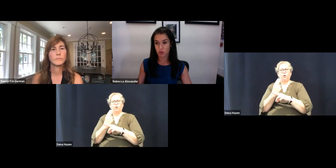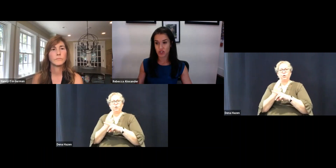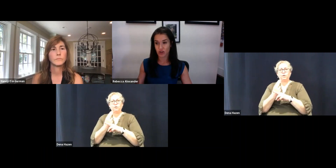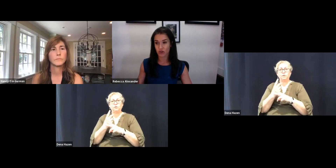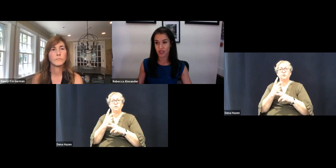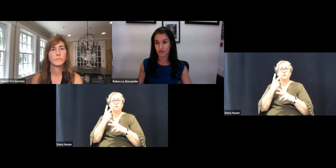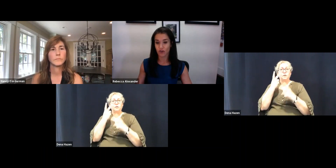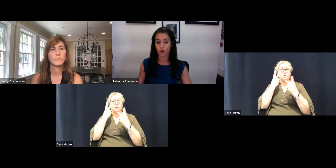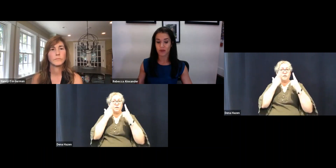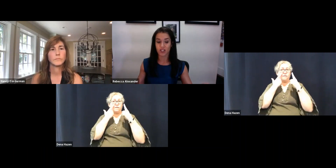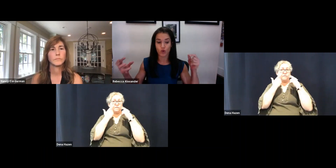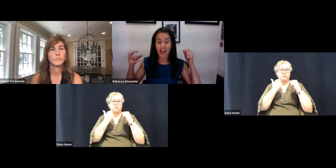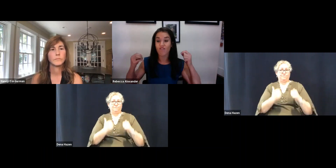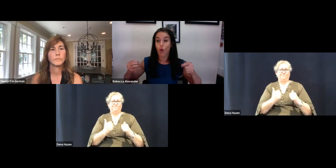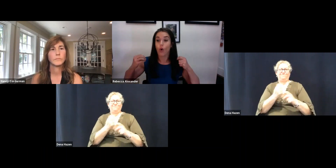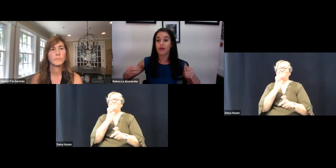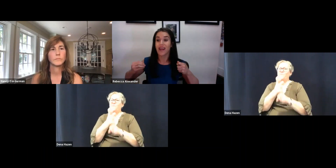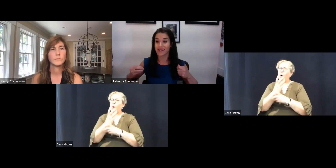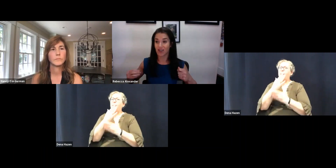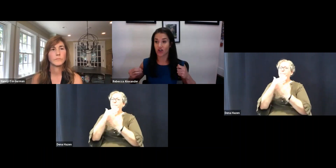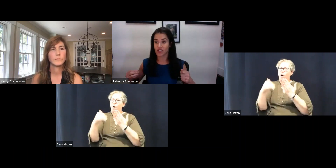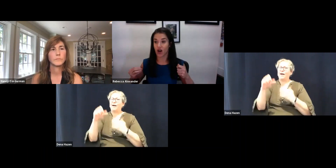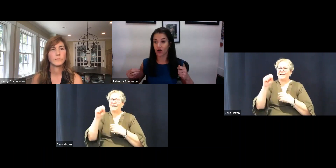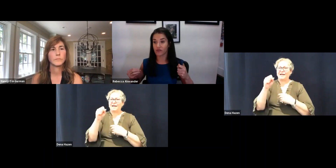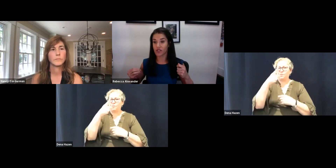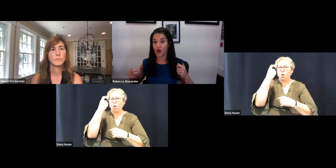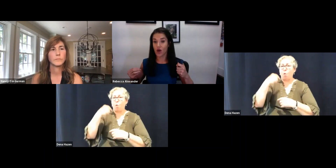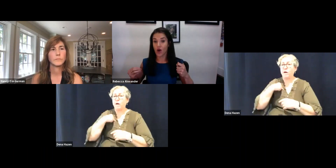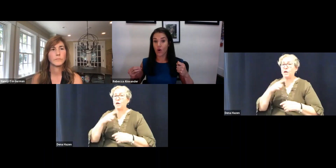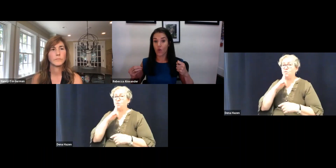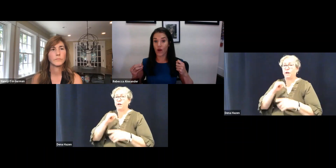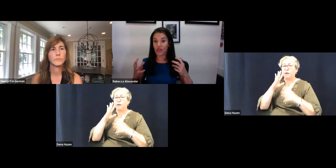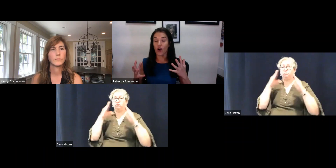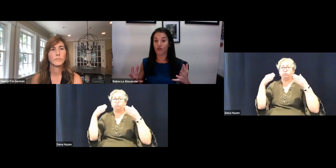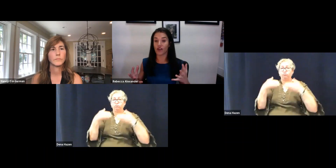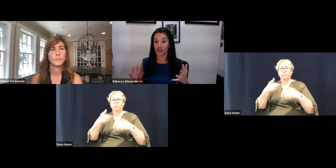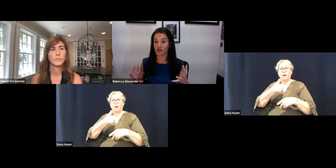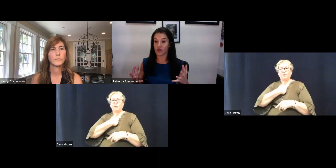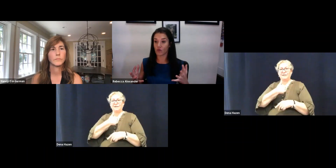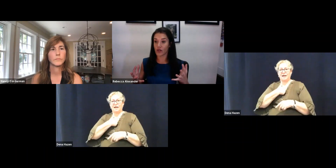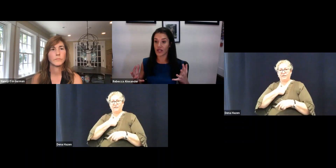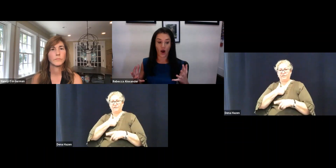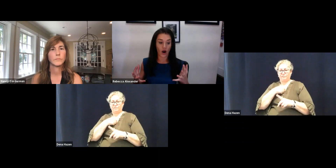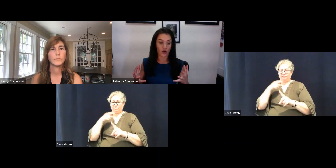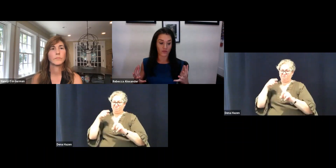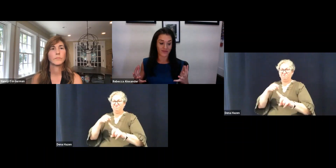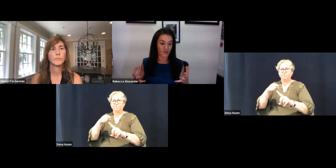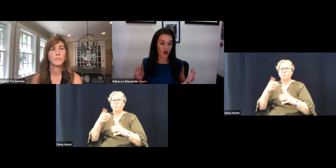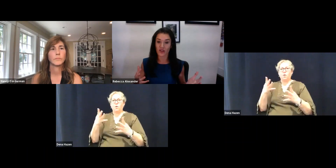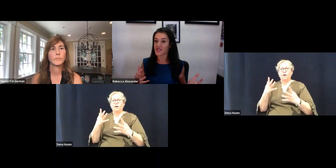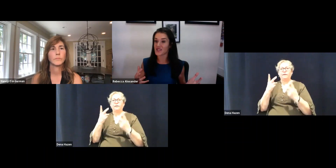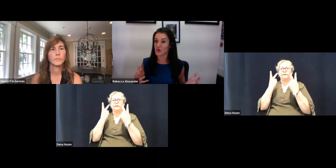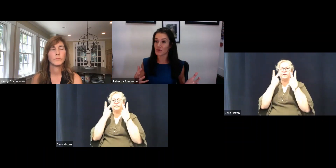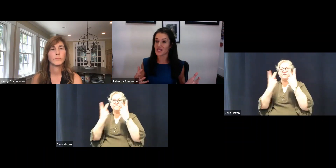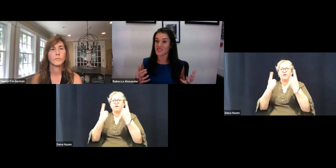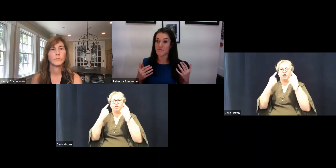is particularly difficult, because we have oriented ourselves with our vision. We are, for all intents and purposes,